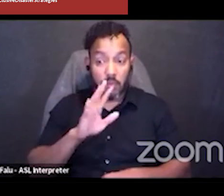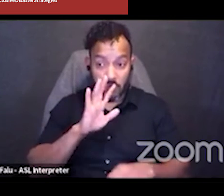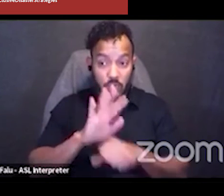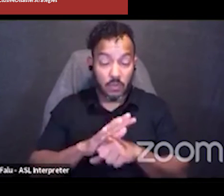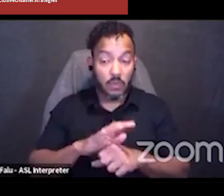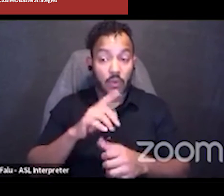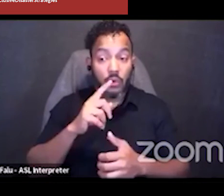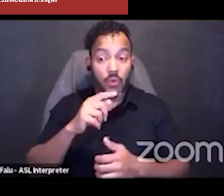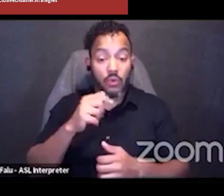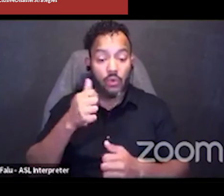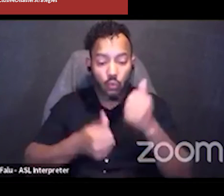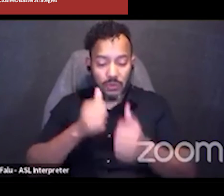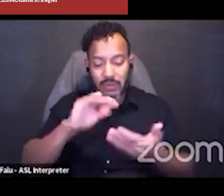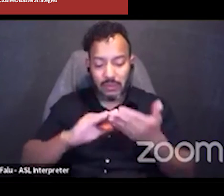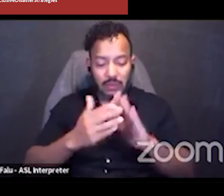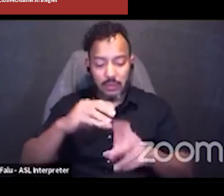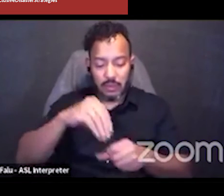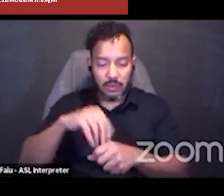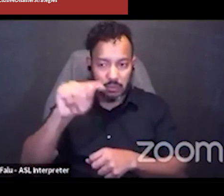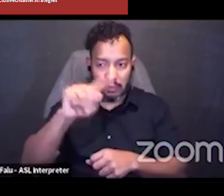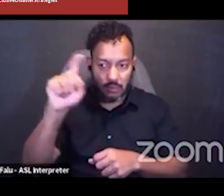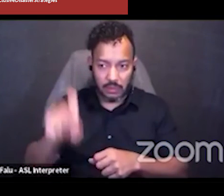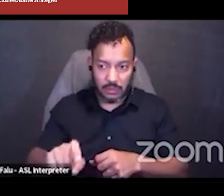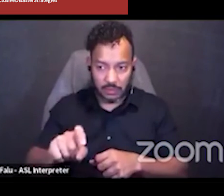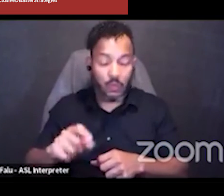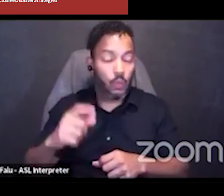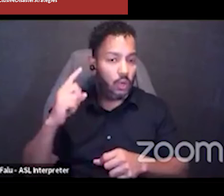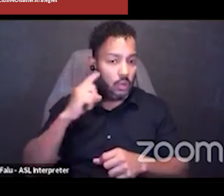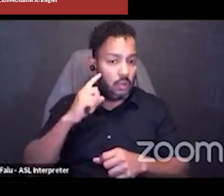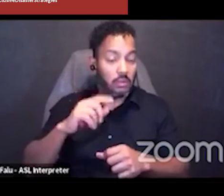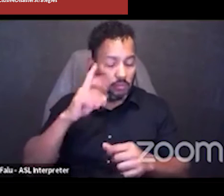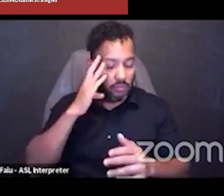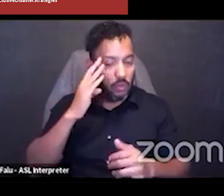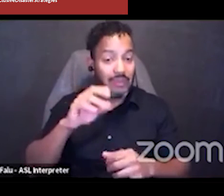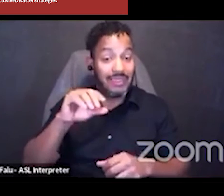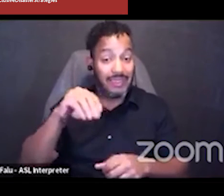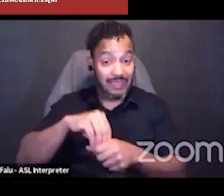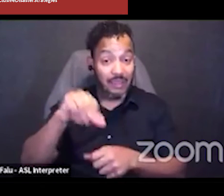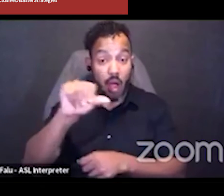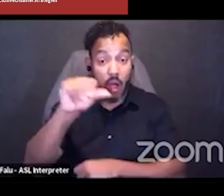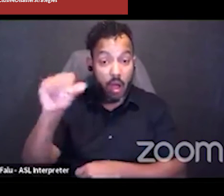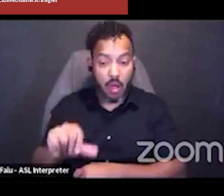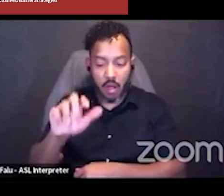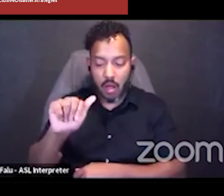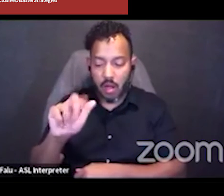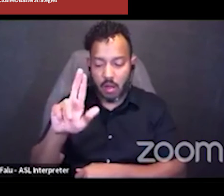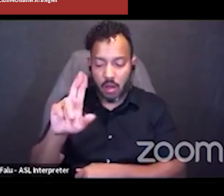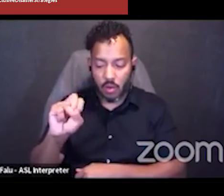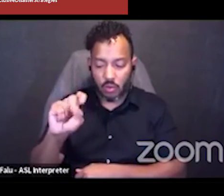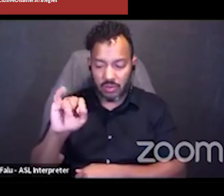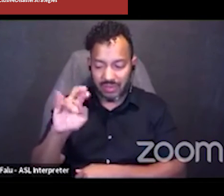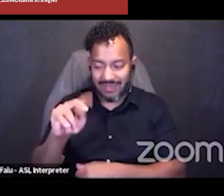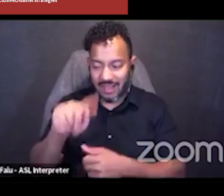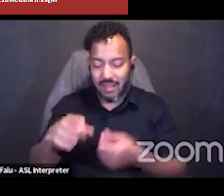It was in Austin, month and a half, two months ago.